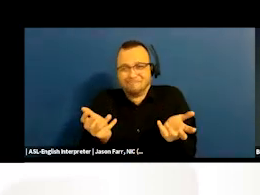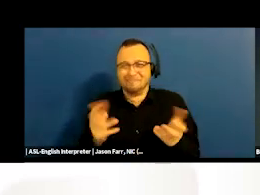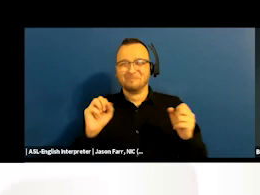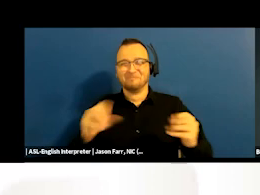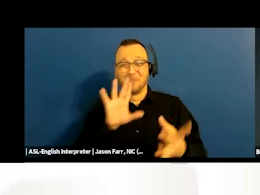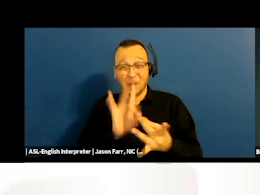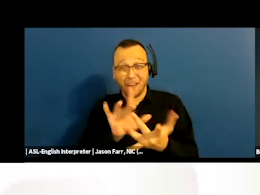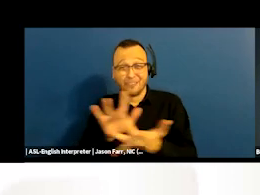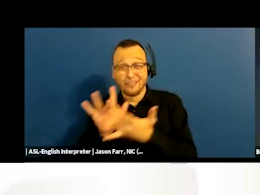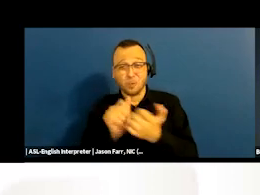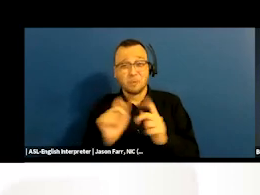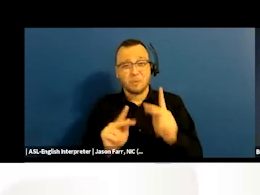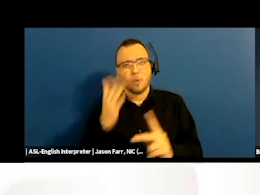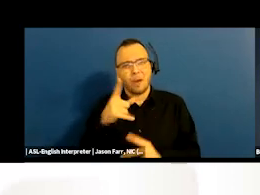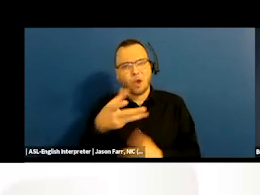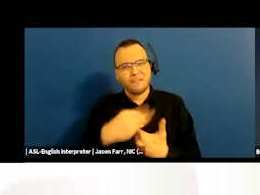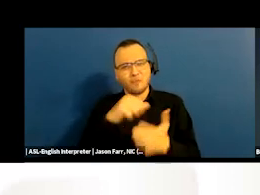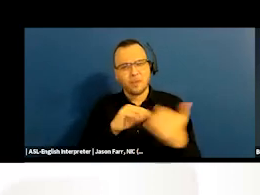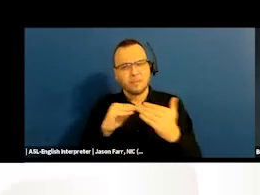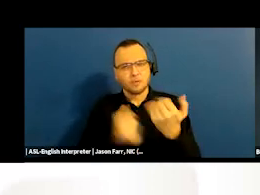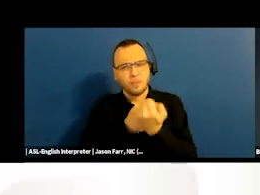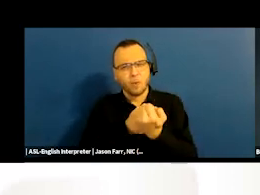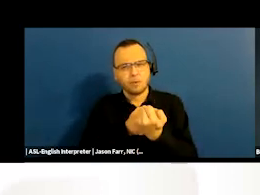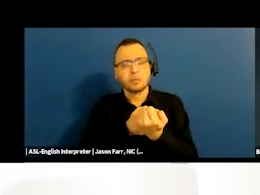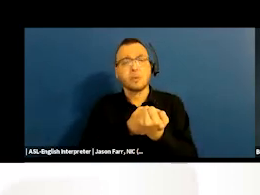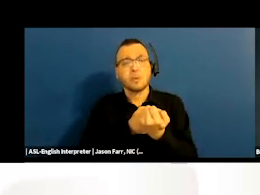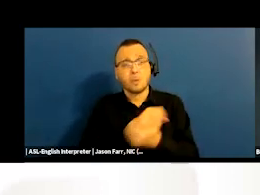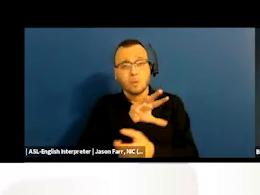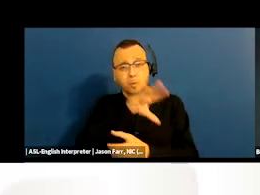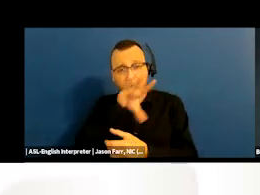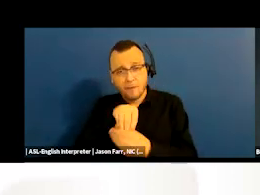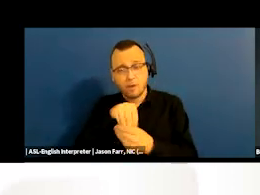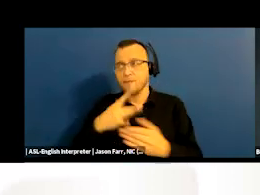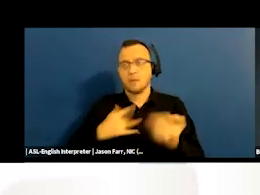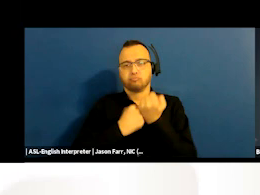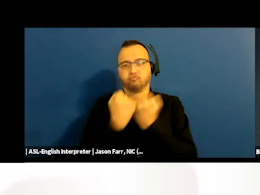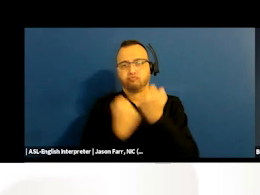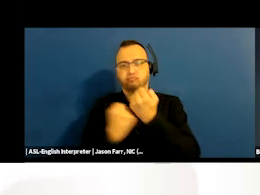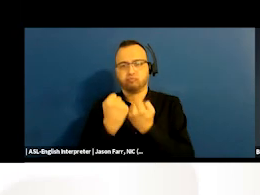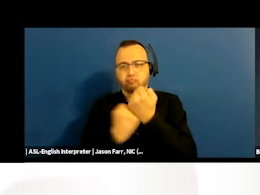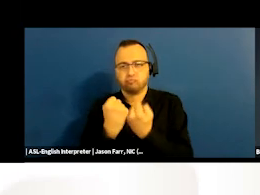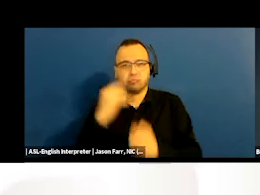But at that point, I really got my addiction under control and started working with my medications. And a few years later, my counselor was like,